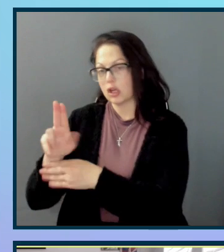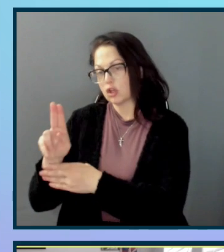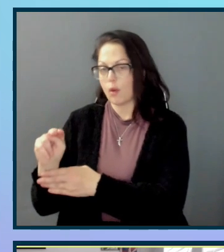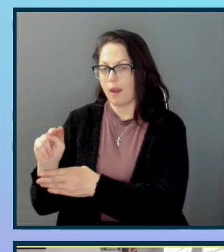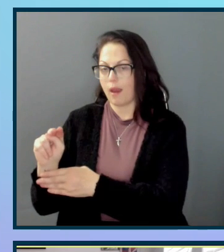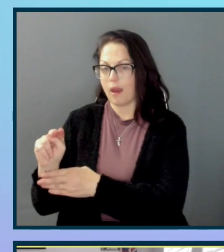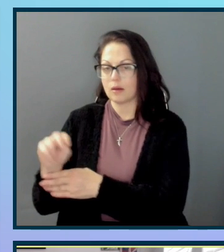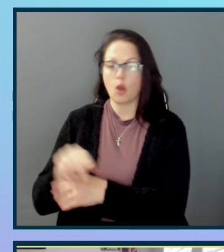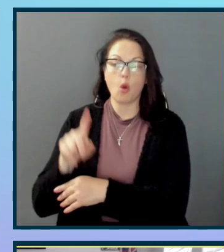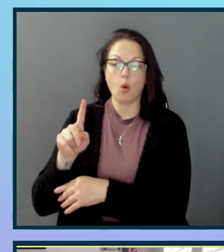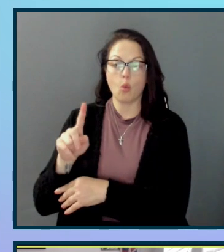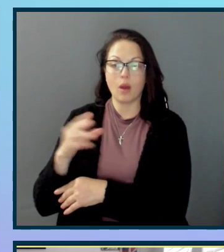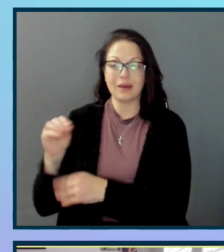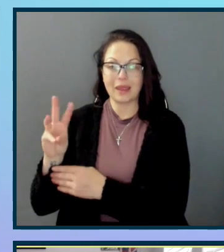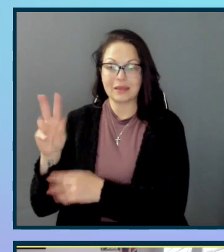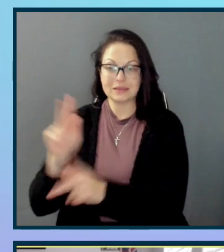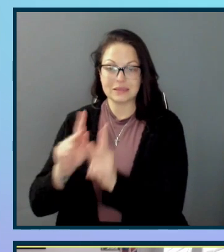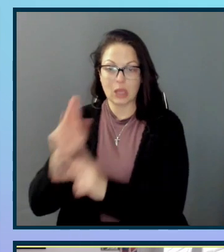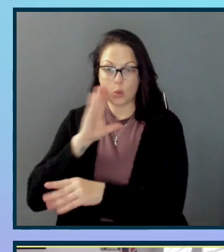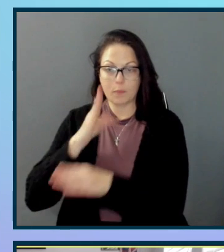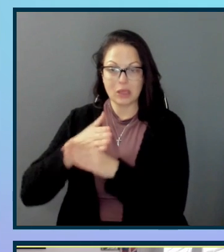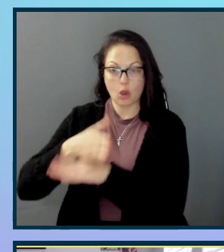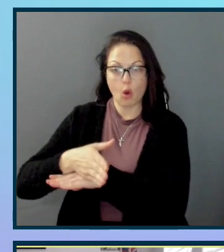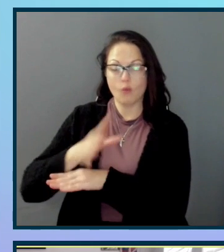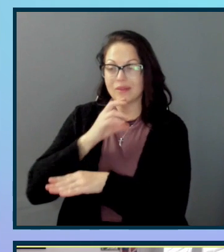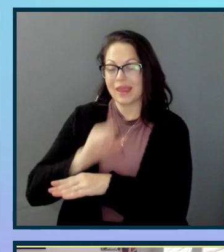one in six people in the world will be over the age of 65.